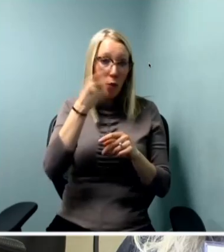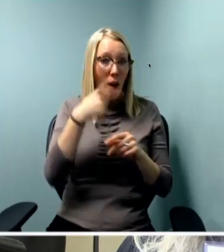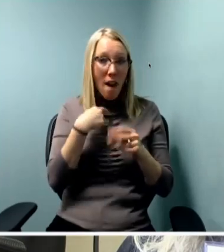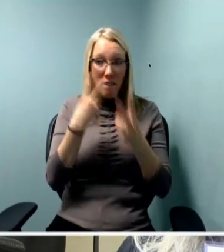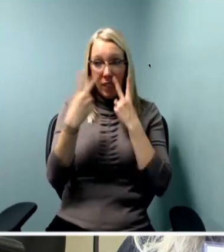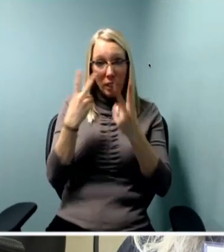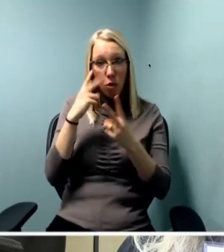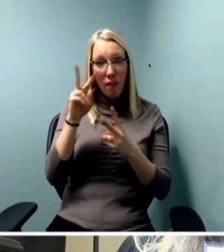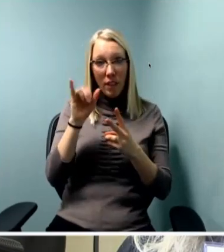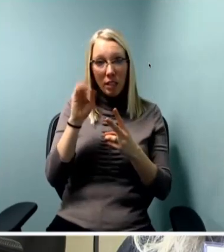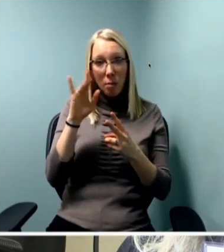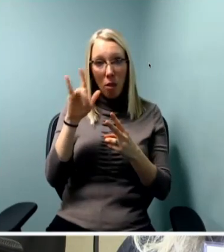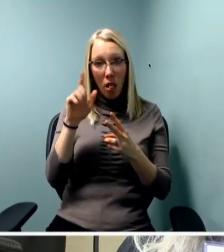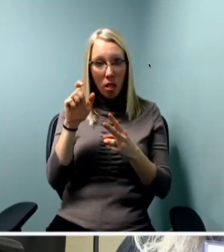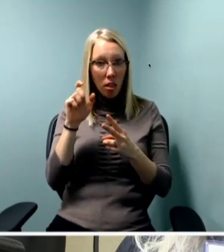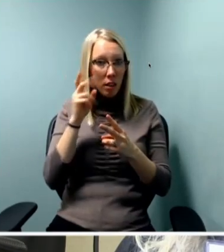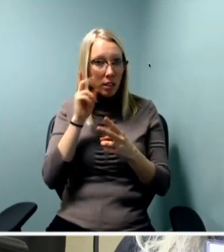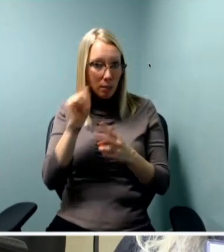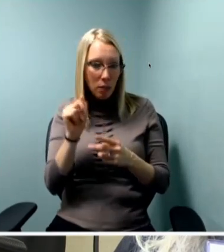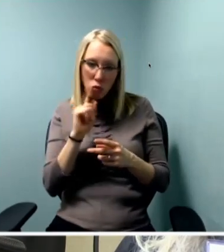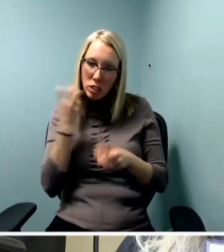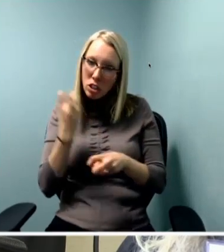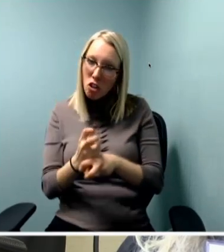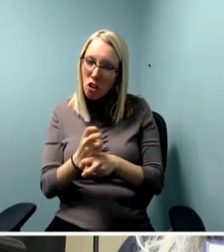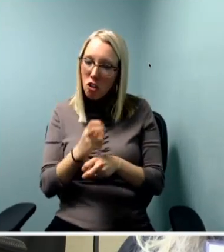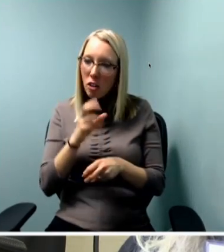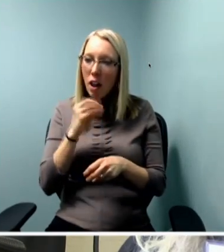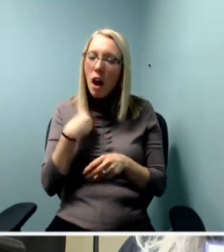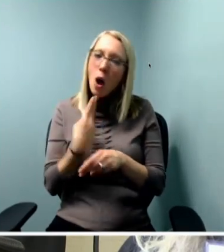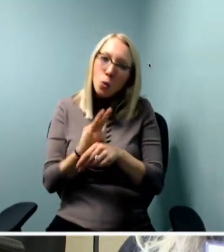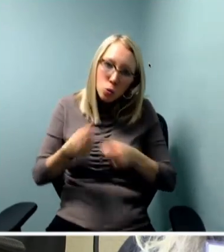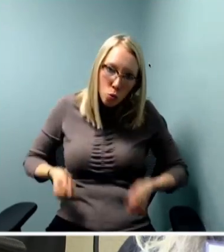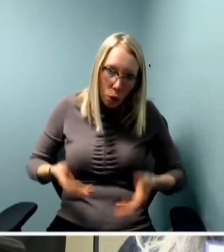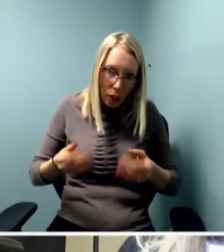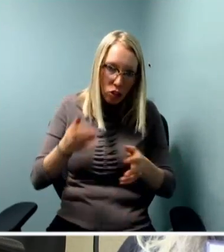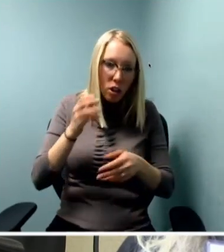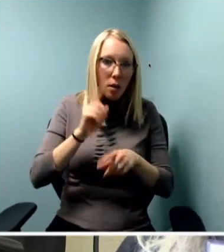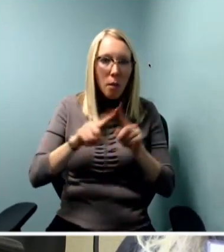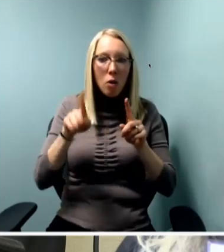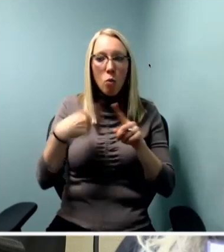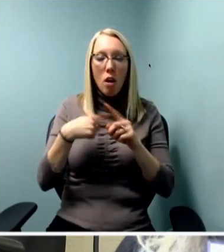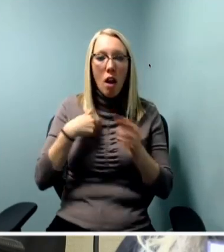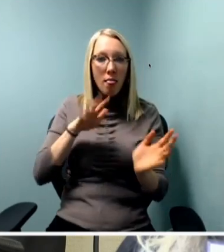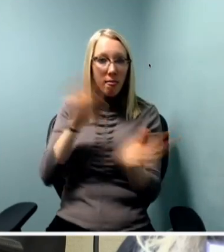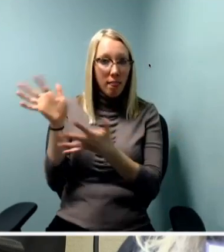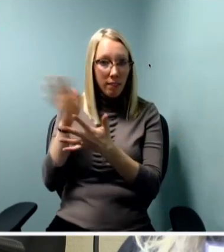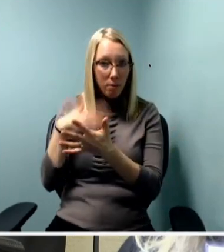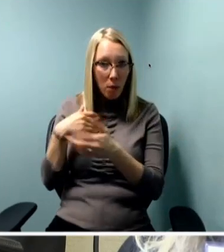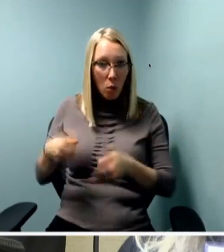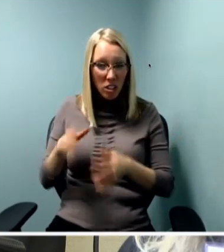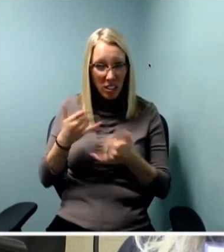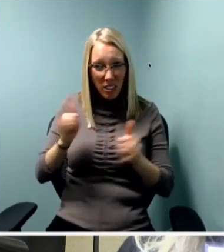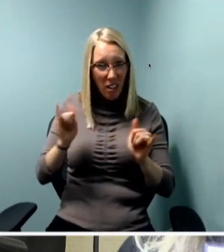it's really hard and I use a wheelchair but when I leave the wheelchair, the disability still is very much visible.